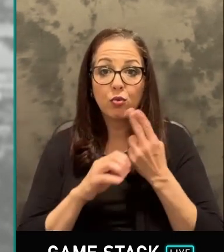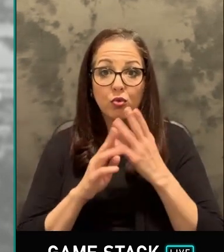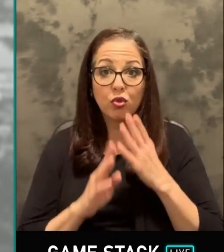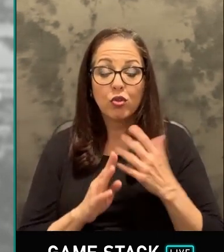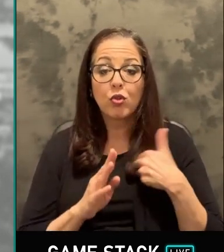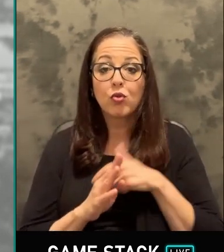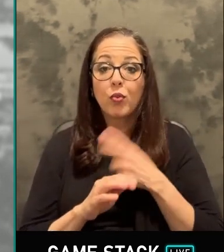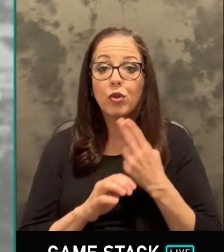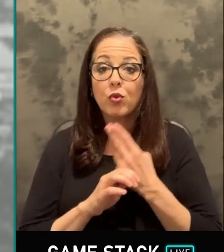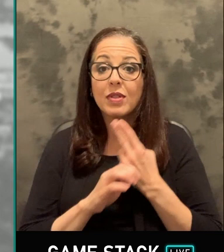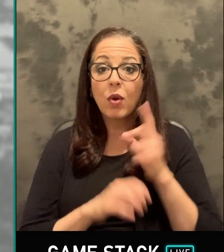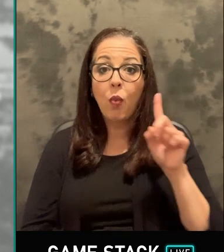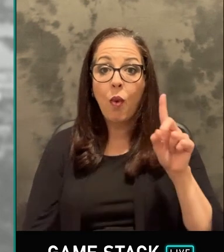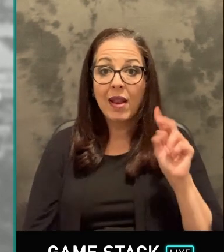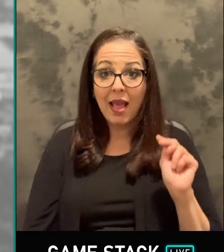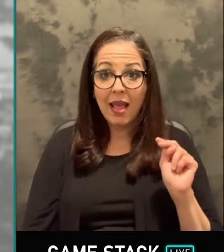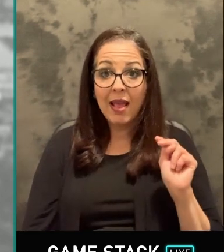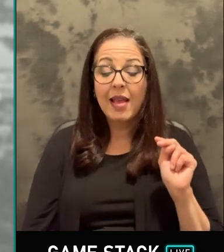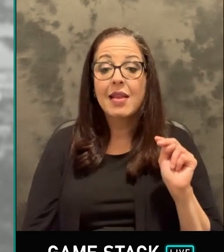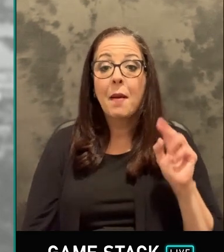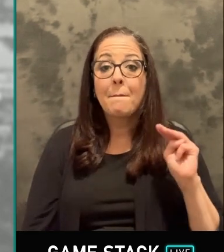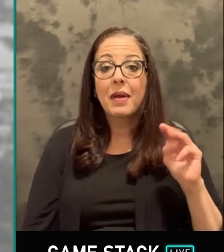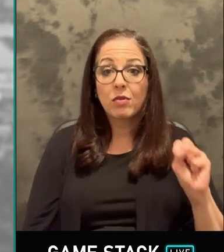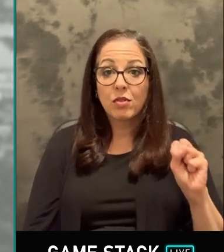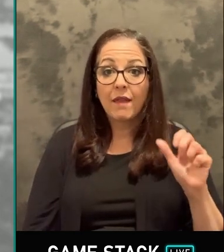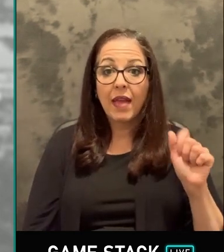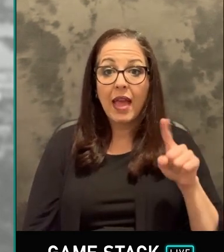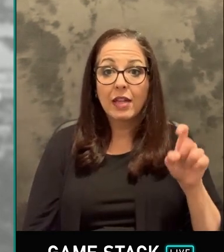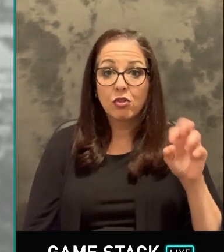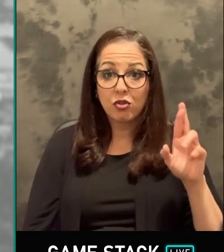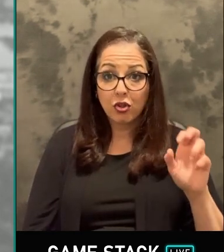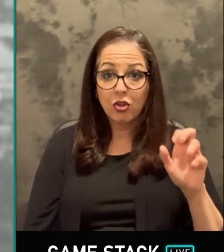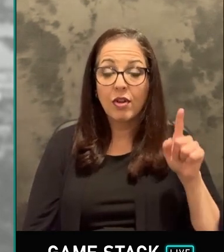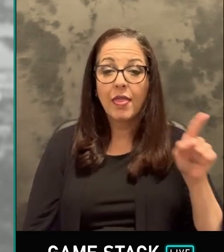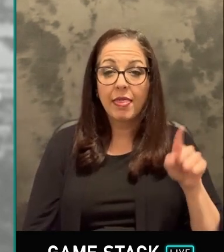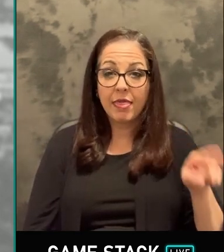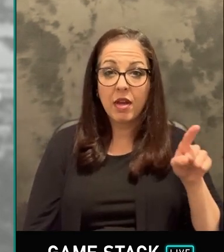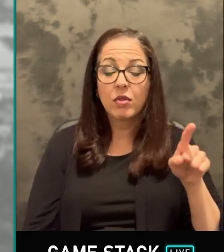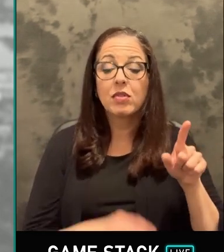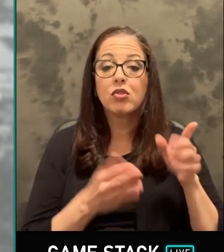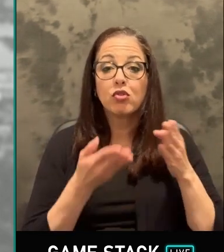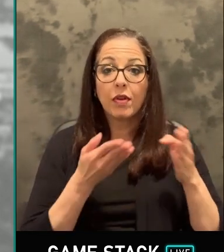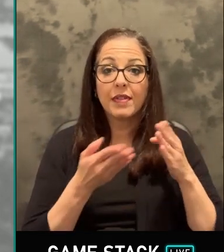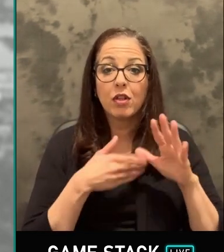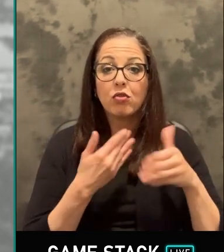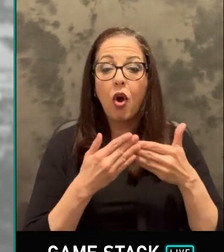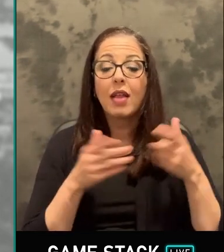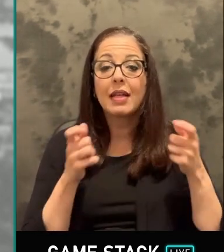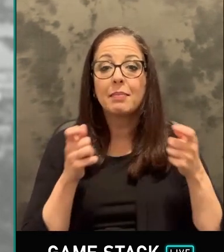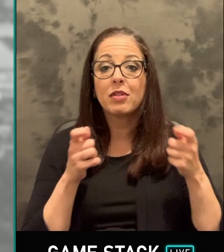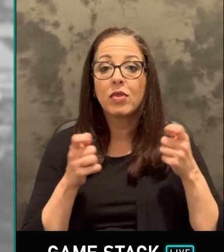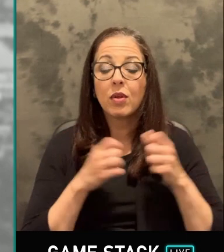make Microsoft Azure Services all administration by to set down with communities.